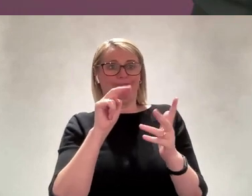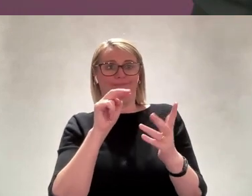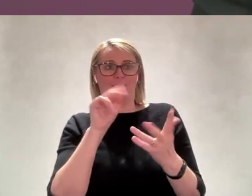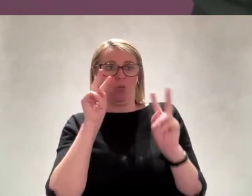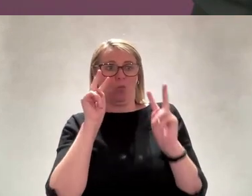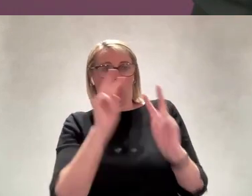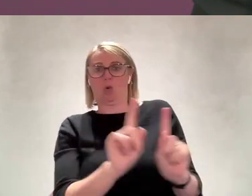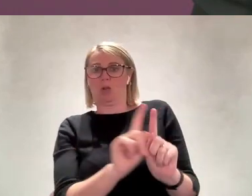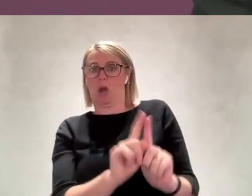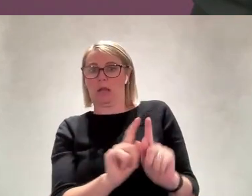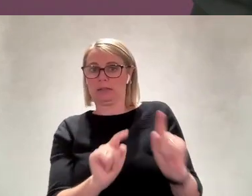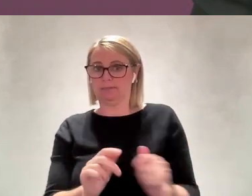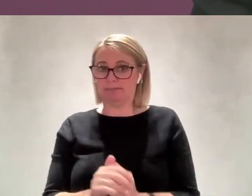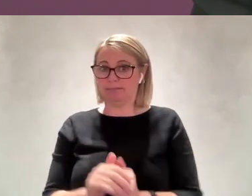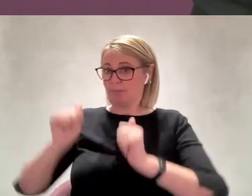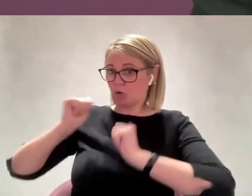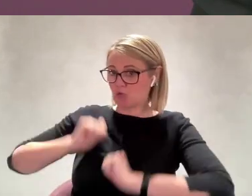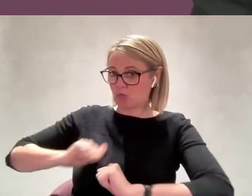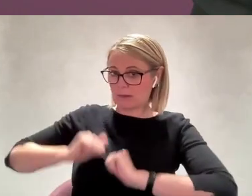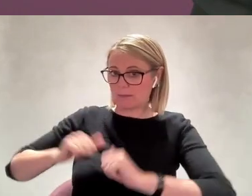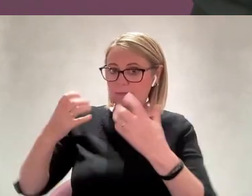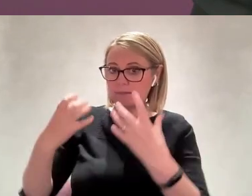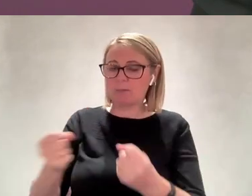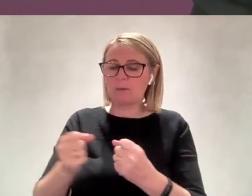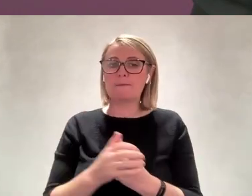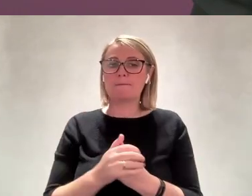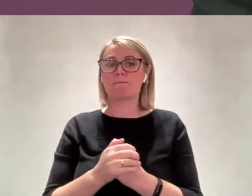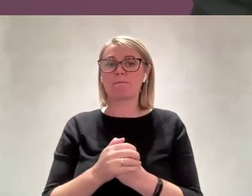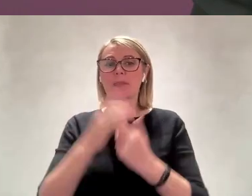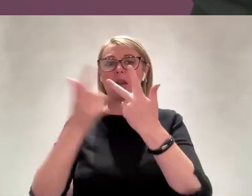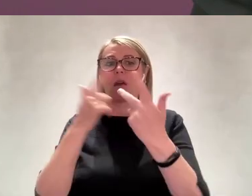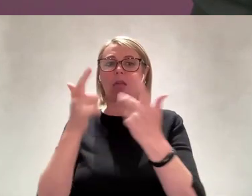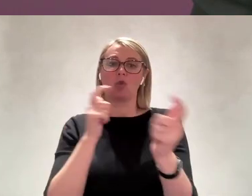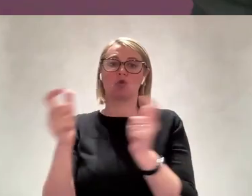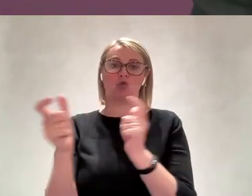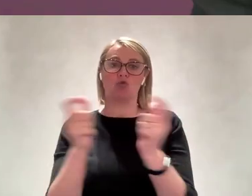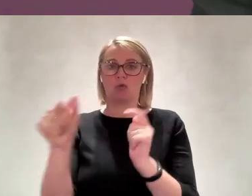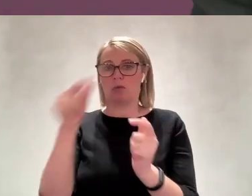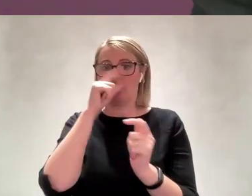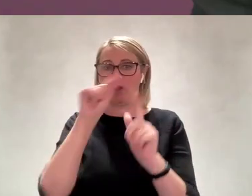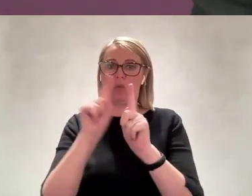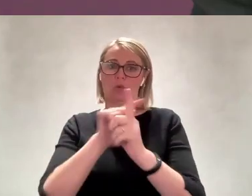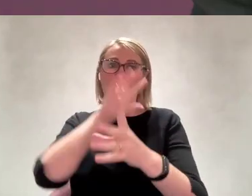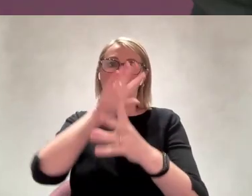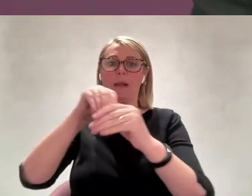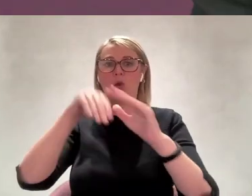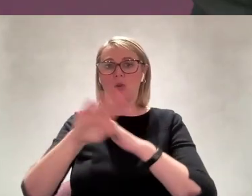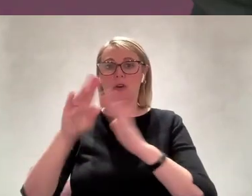Also, training and other controls can include reporting